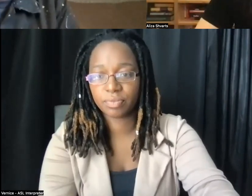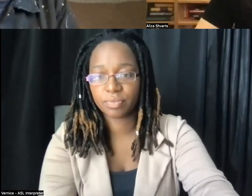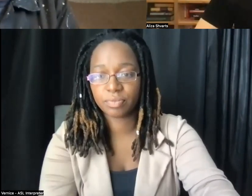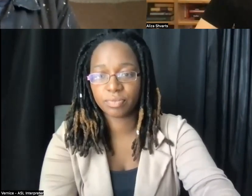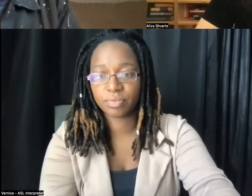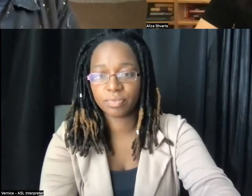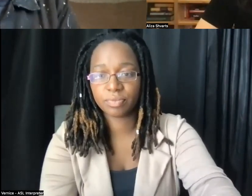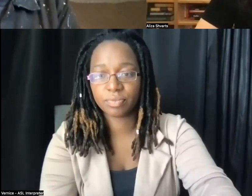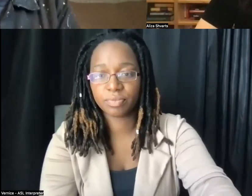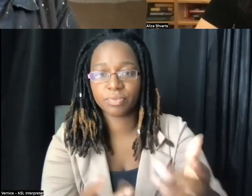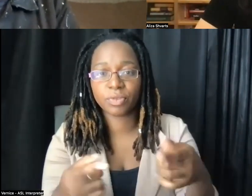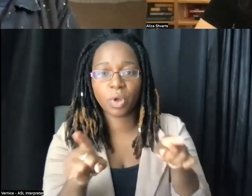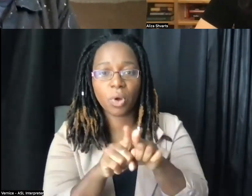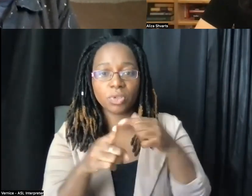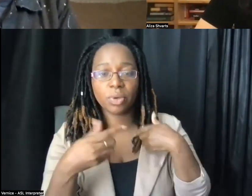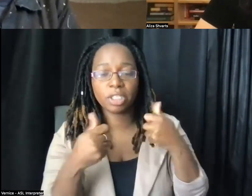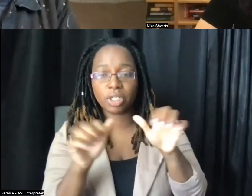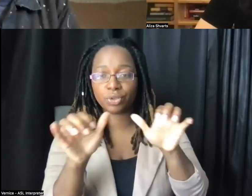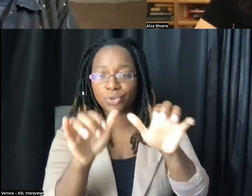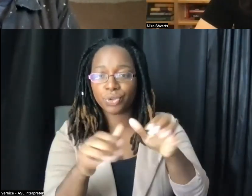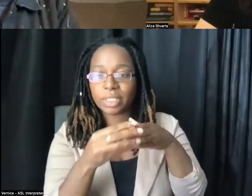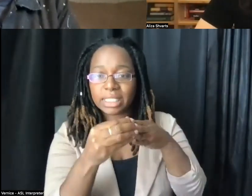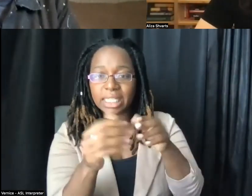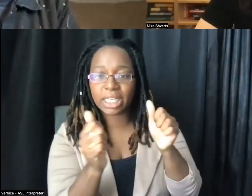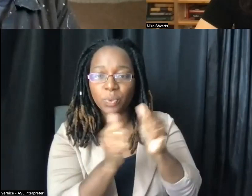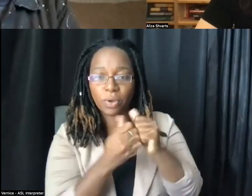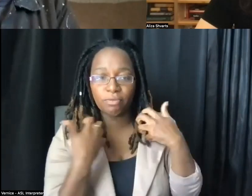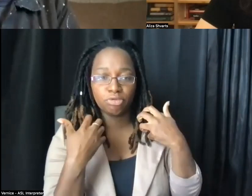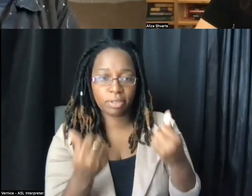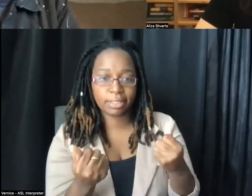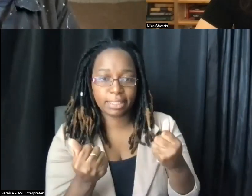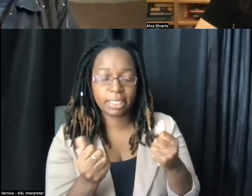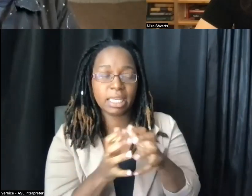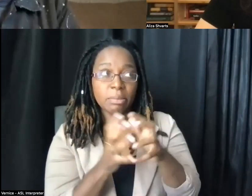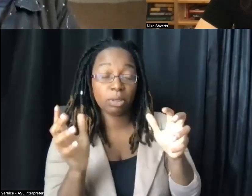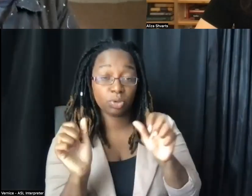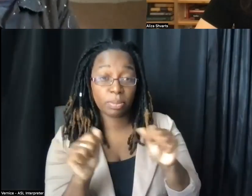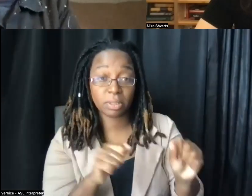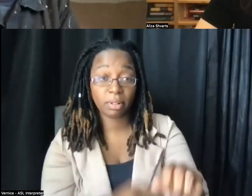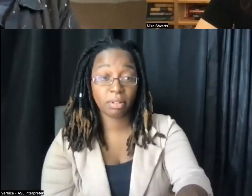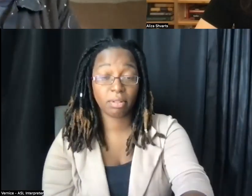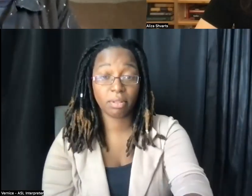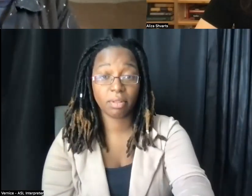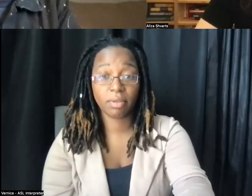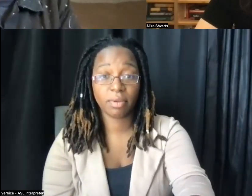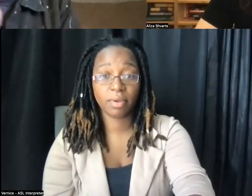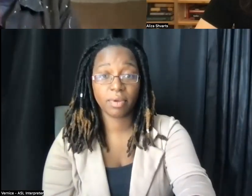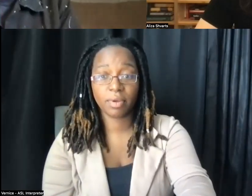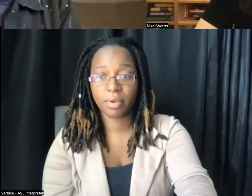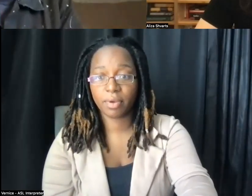is that I tried to lead with trust. As much as possible. I really try